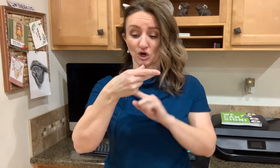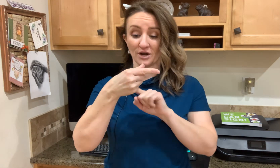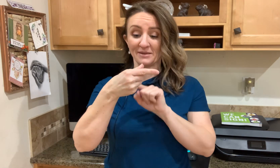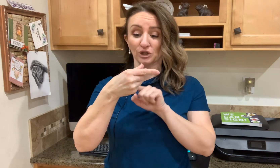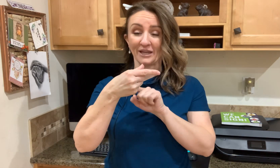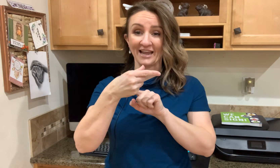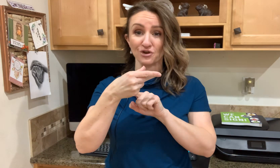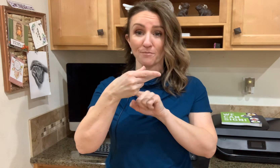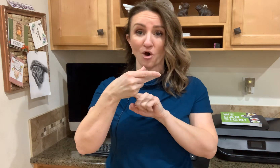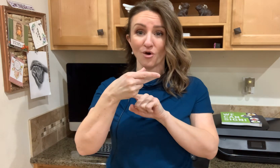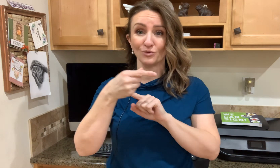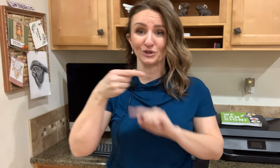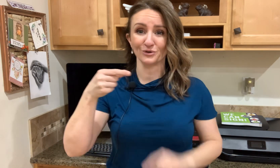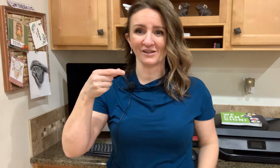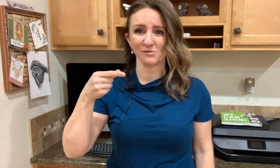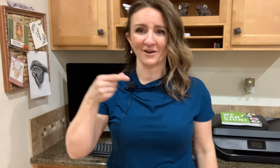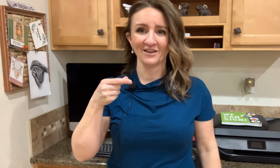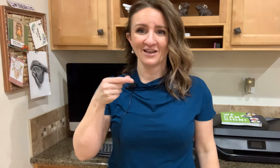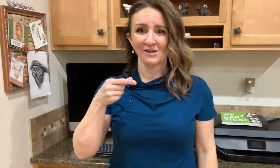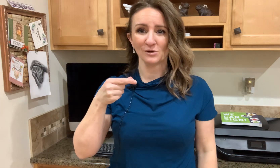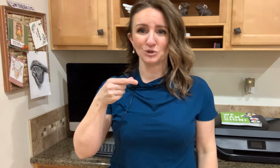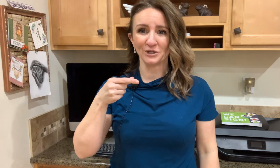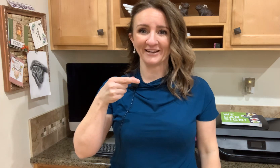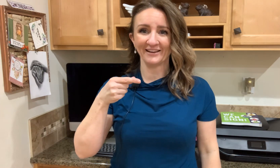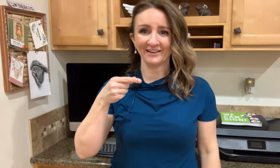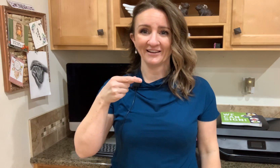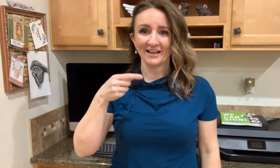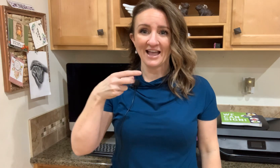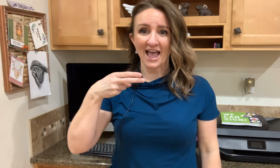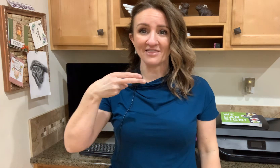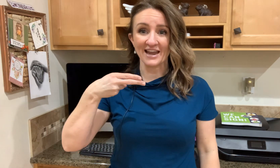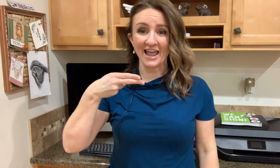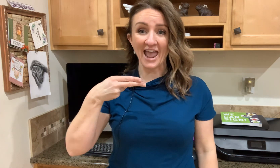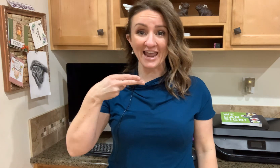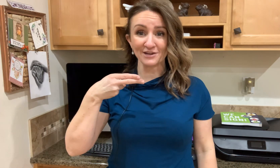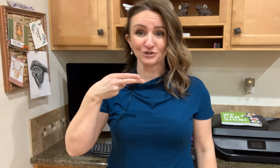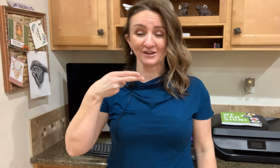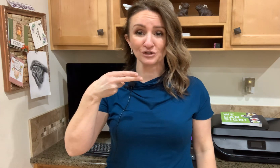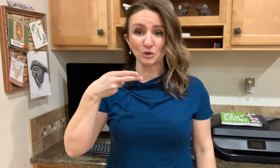gonna be looking at your palm when you do this one, so G. Then H is two